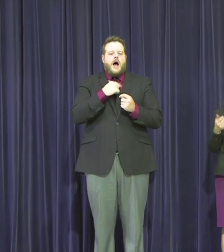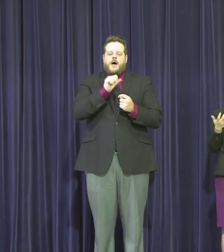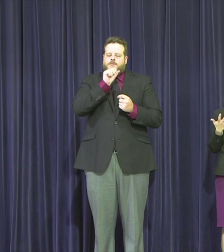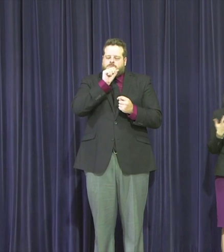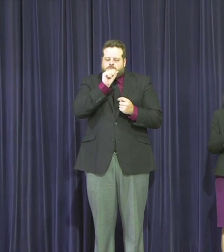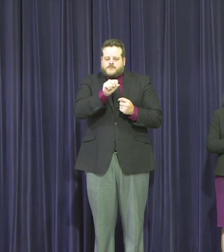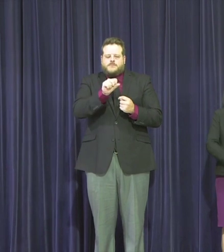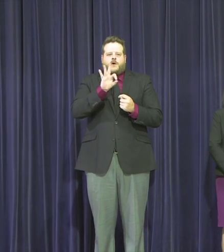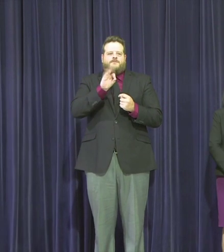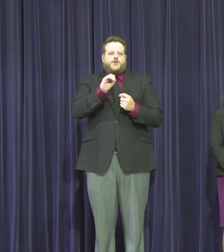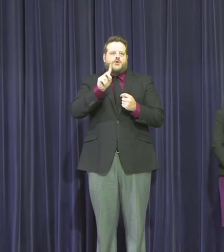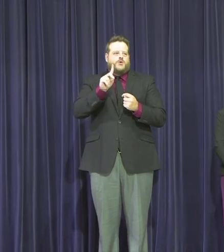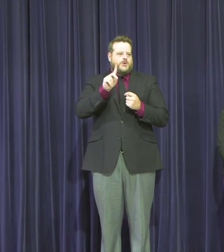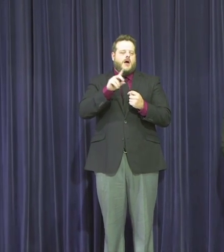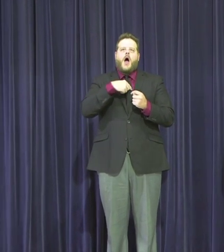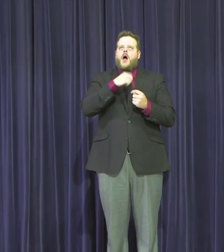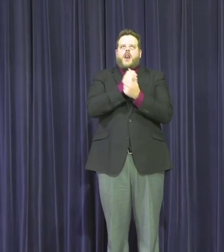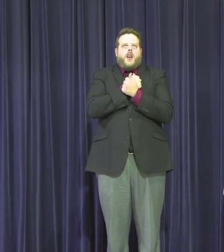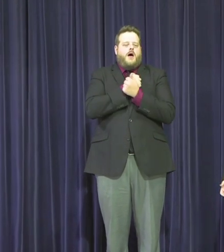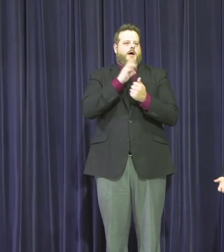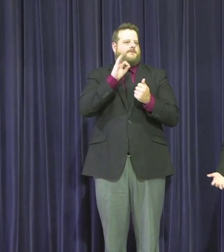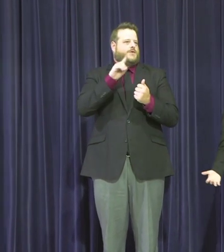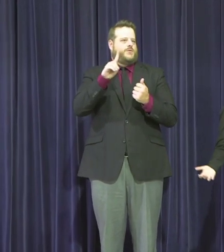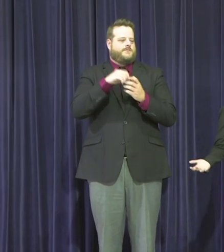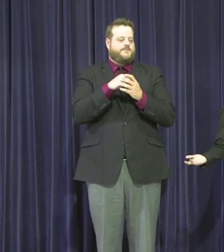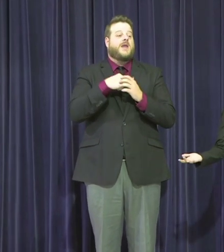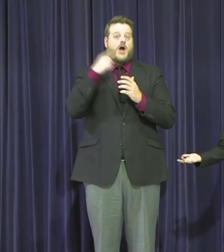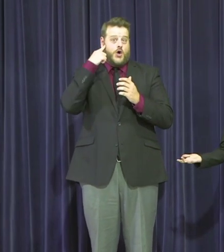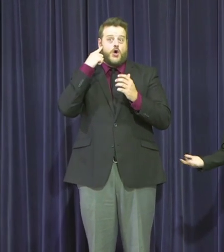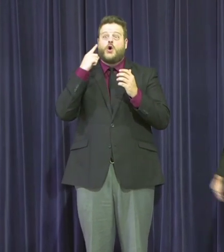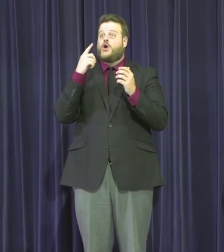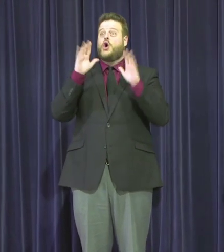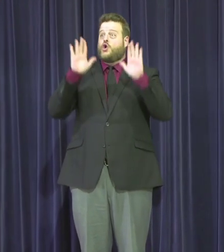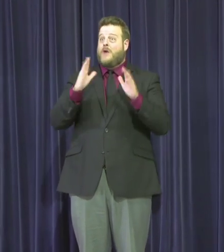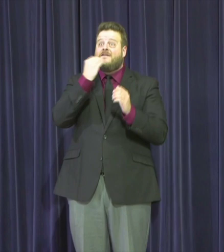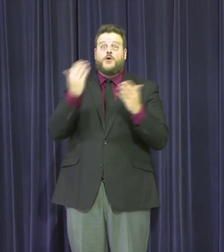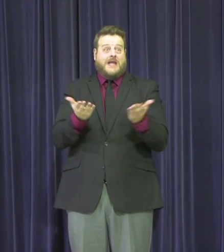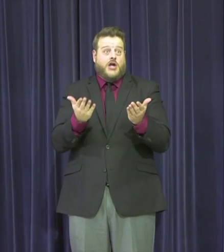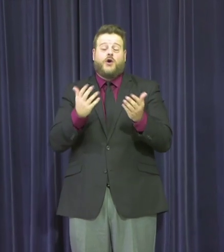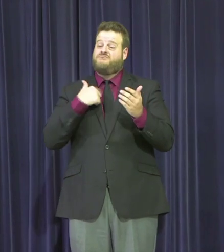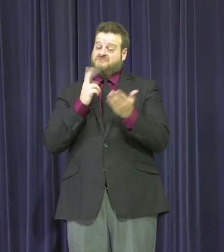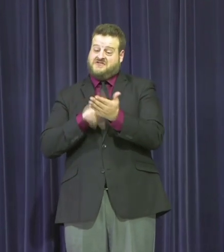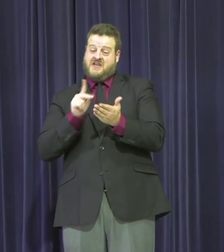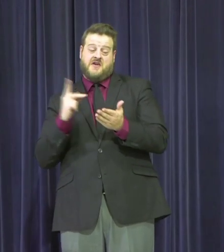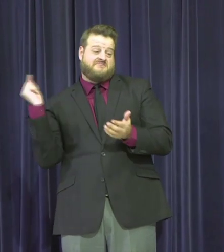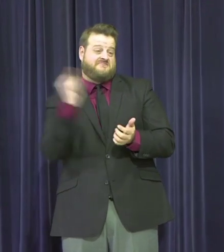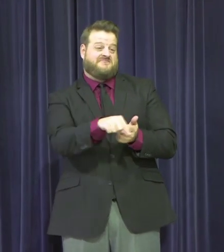I like food. I heard there's great food down here so, sign me up.